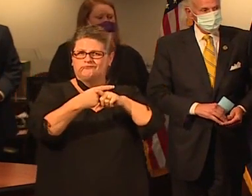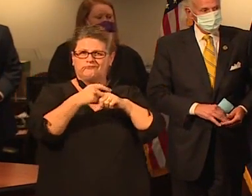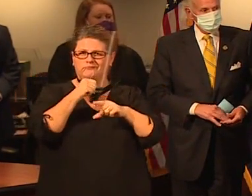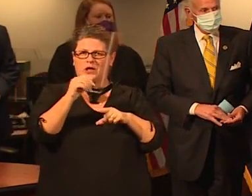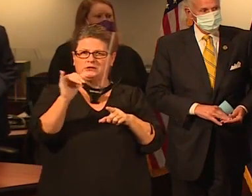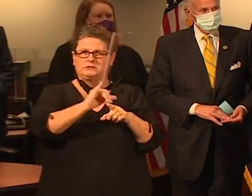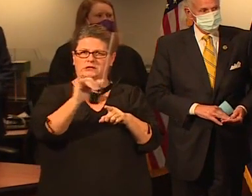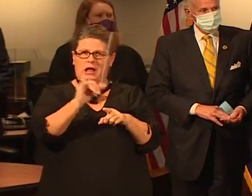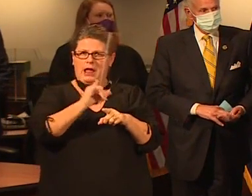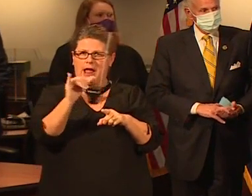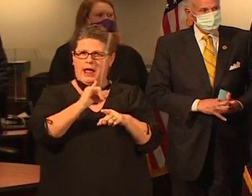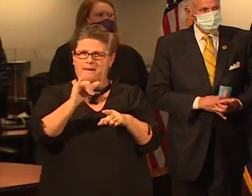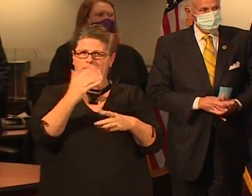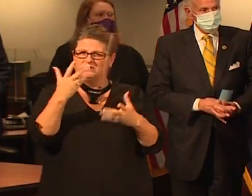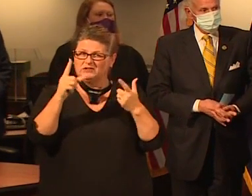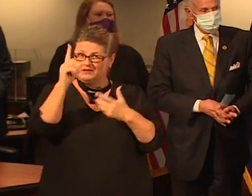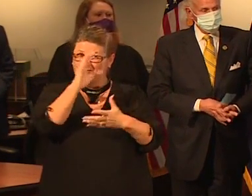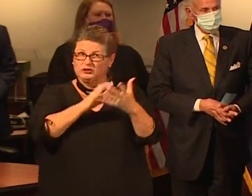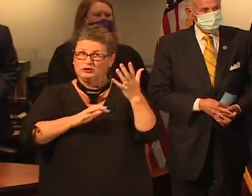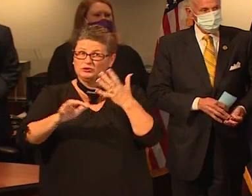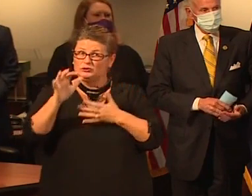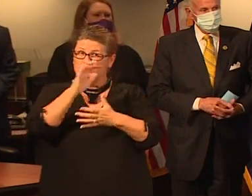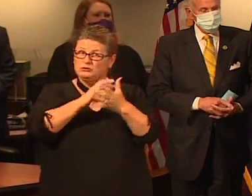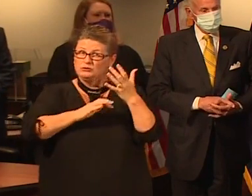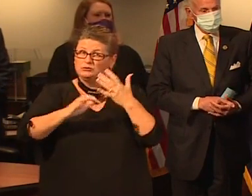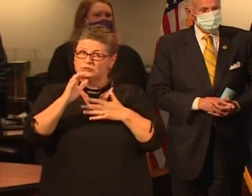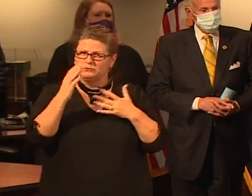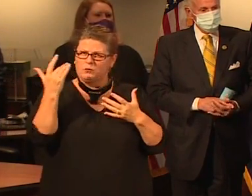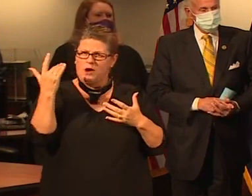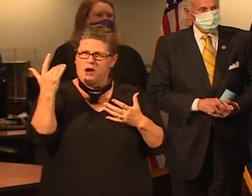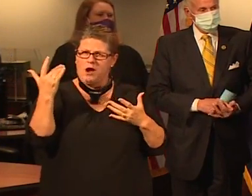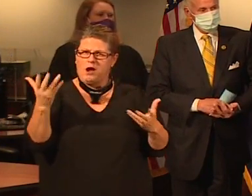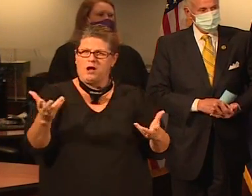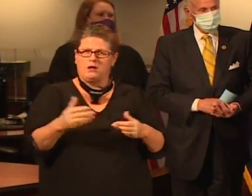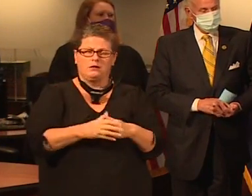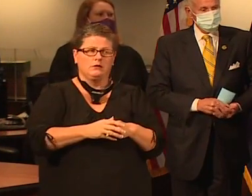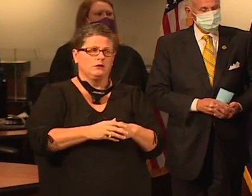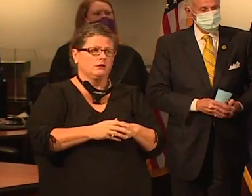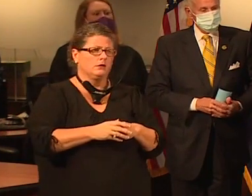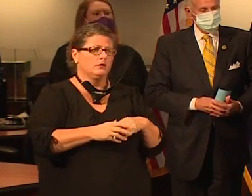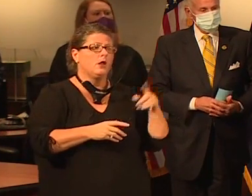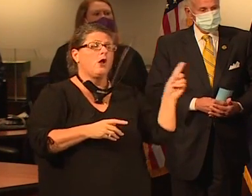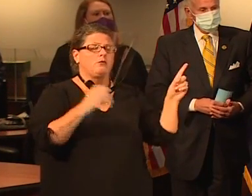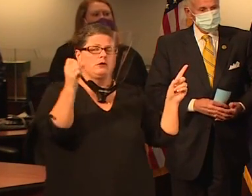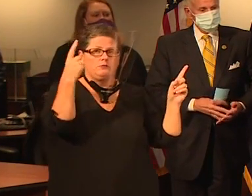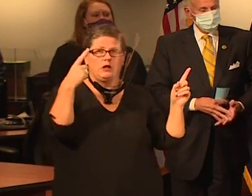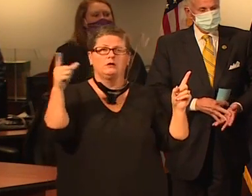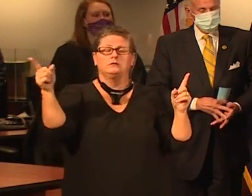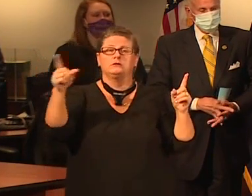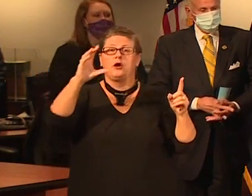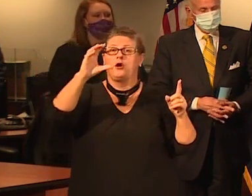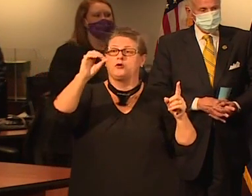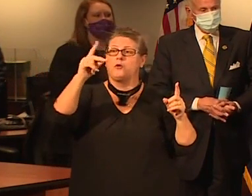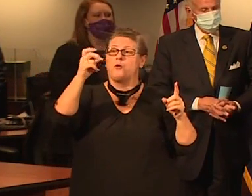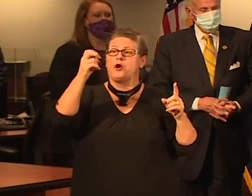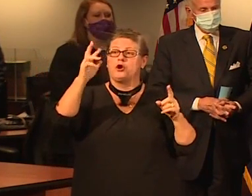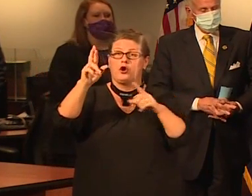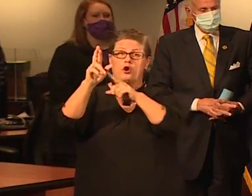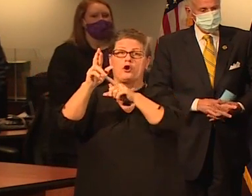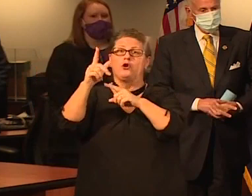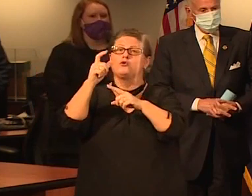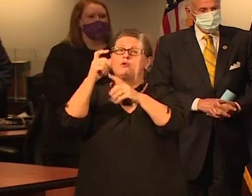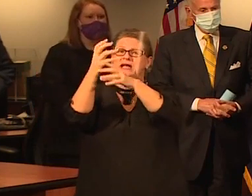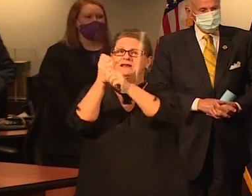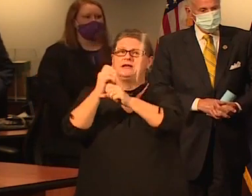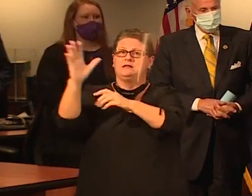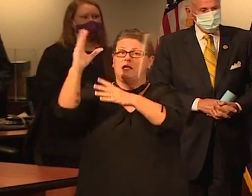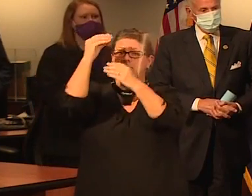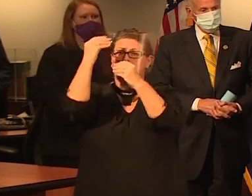YOUR NUMBERS AND THEIR NUMBERS I DON'T THE MAYBE THERE IS EXPLANATION OF WHERE THERE IS CONFUSION AND INCONSISTENCIES BETWEEN THOSE?